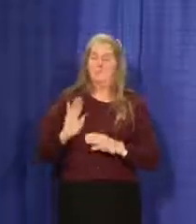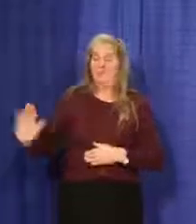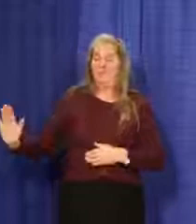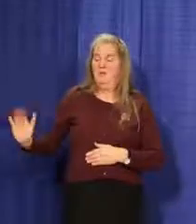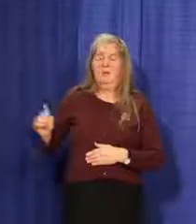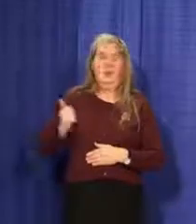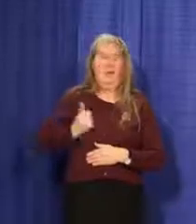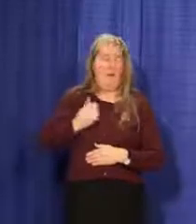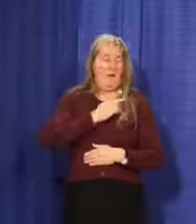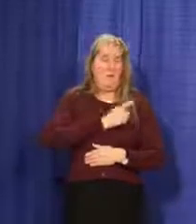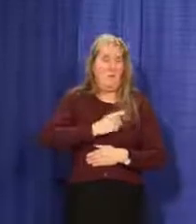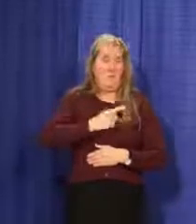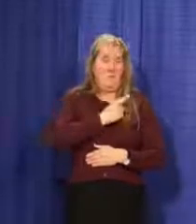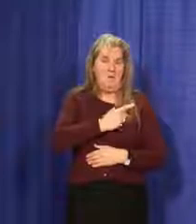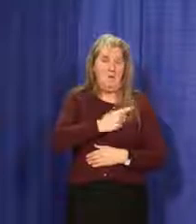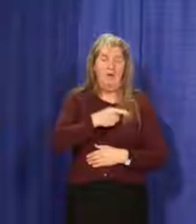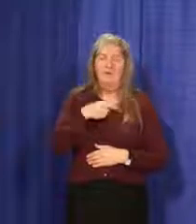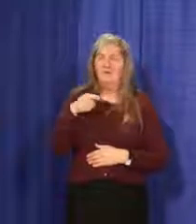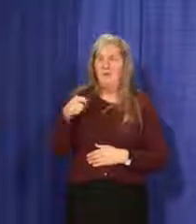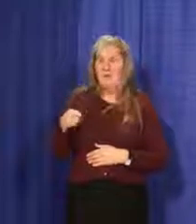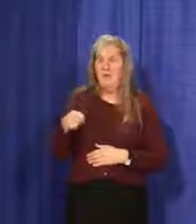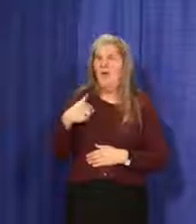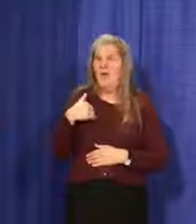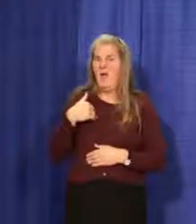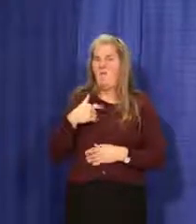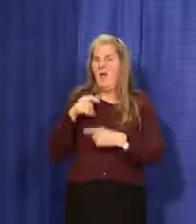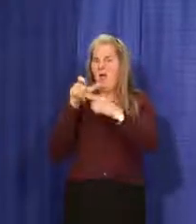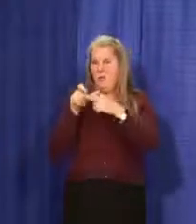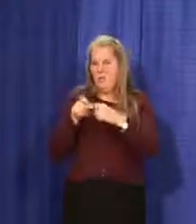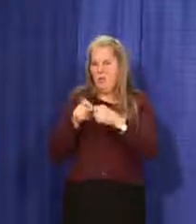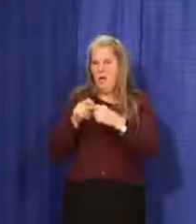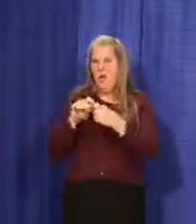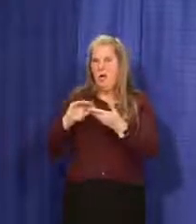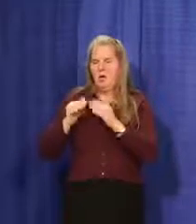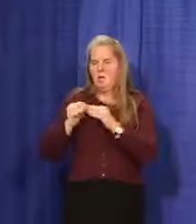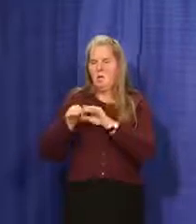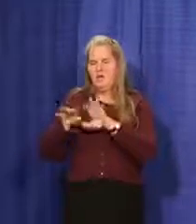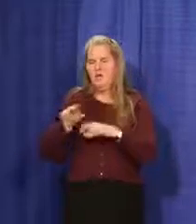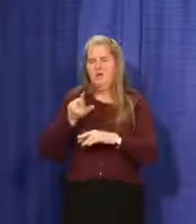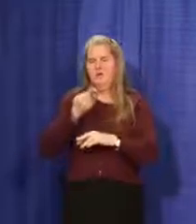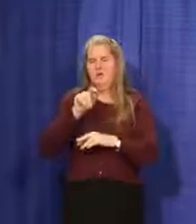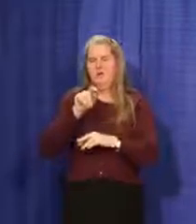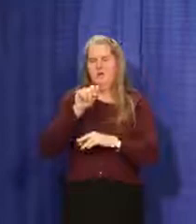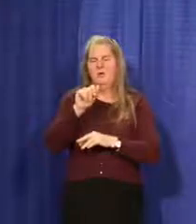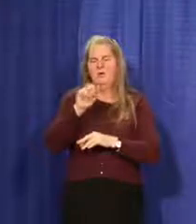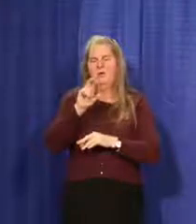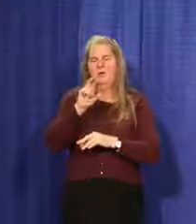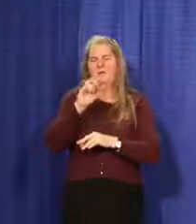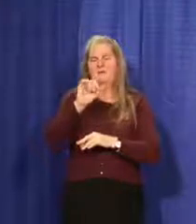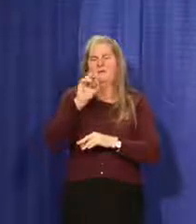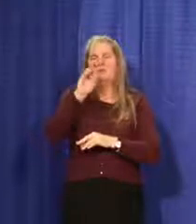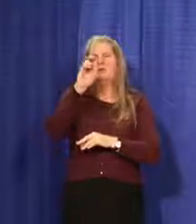provinces, if you look at their data, they are talking about traceability to known contacts